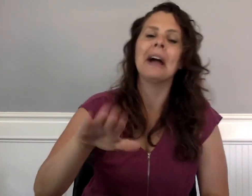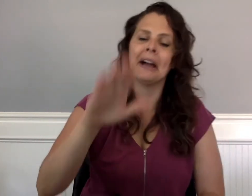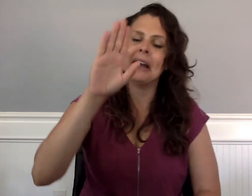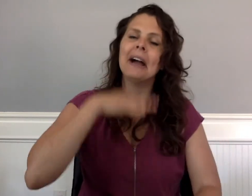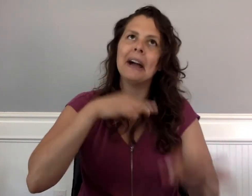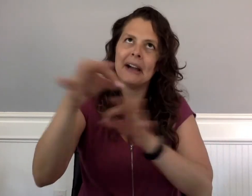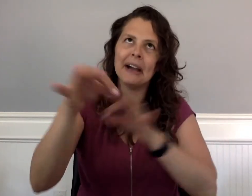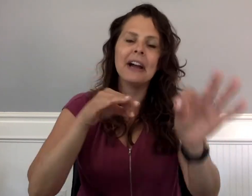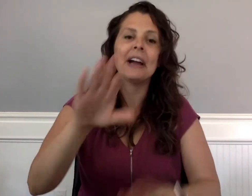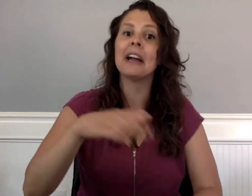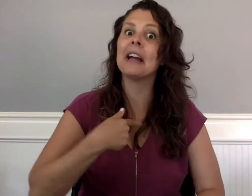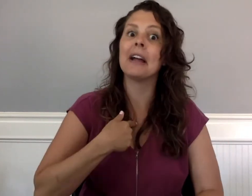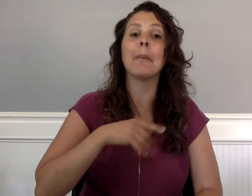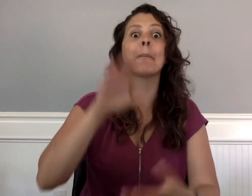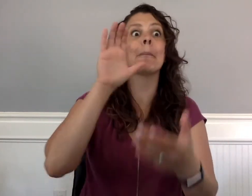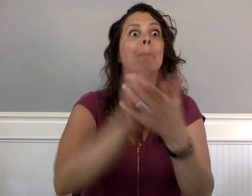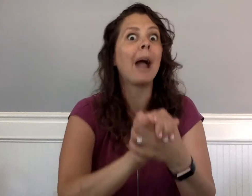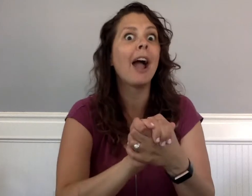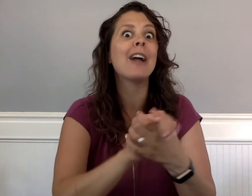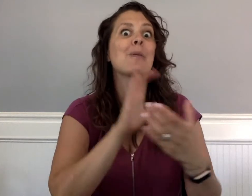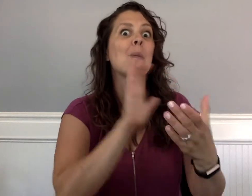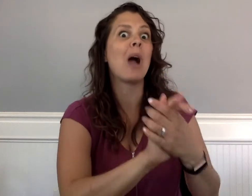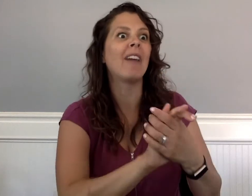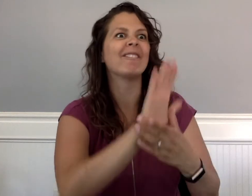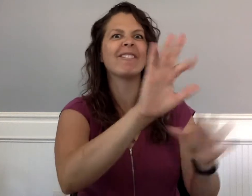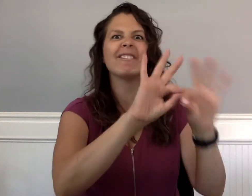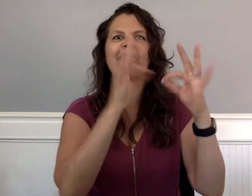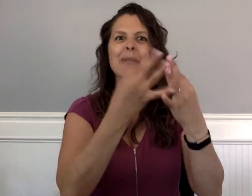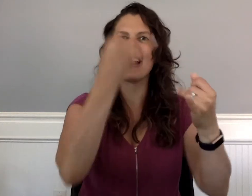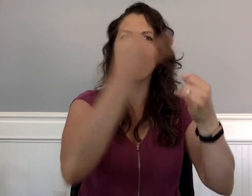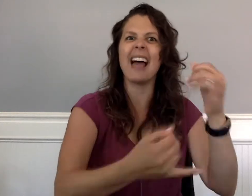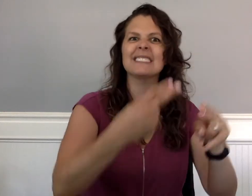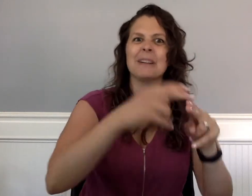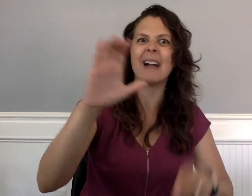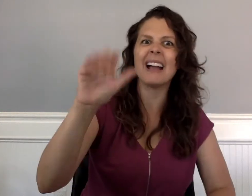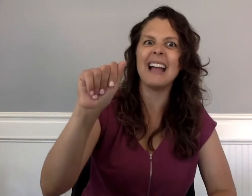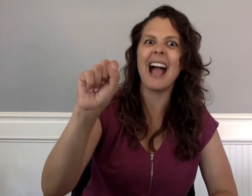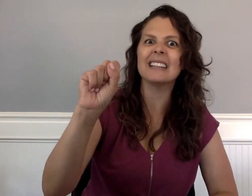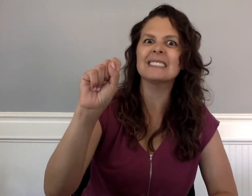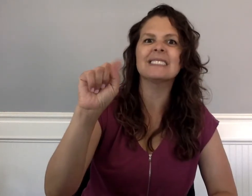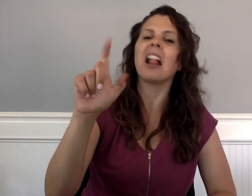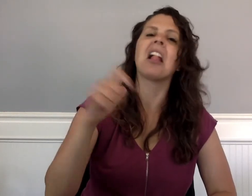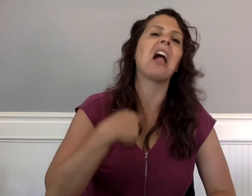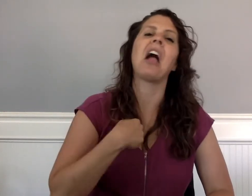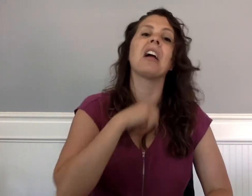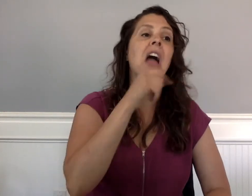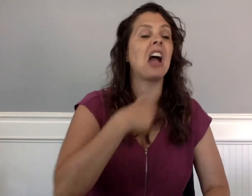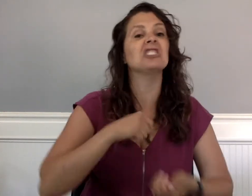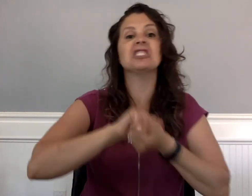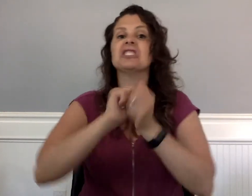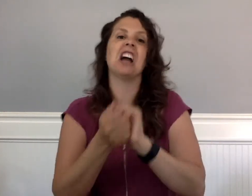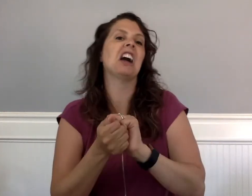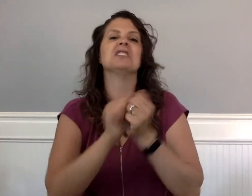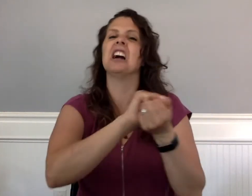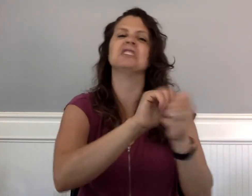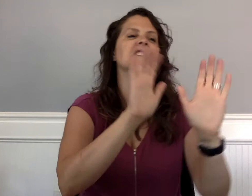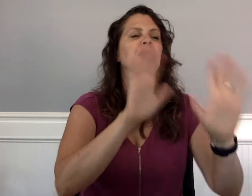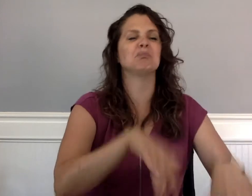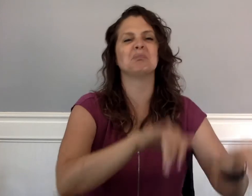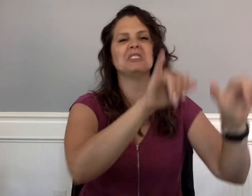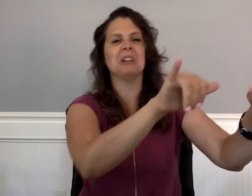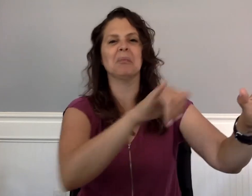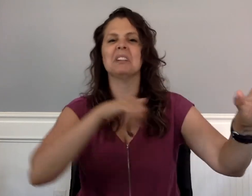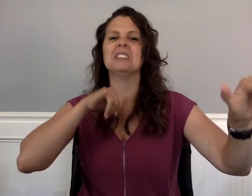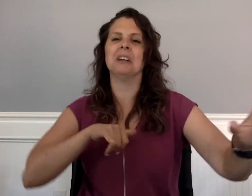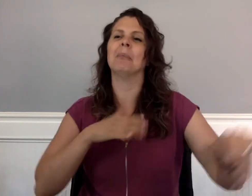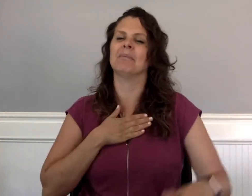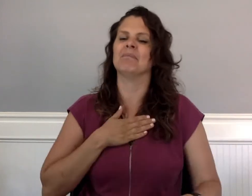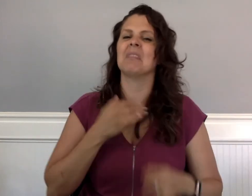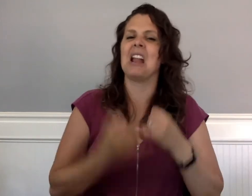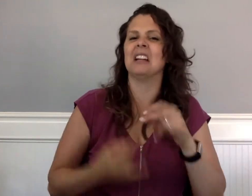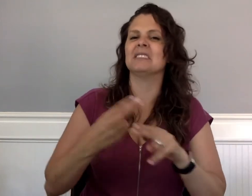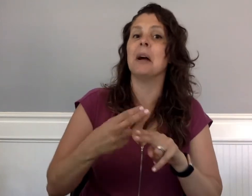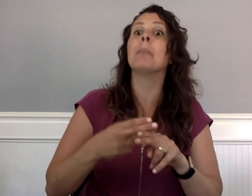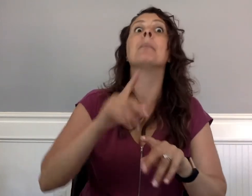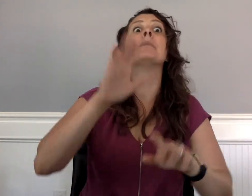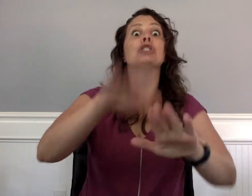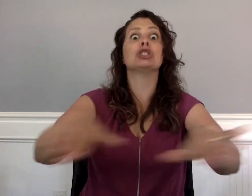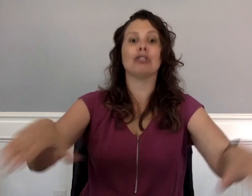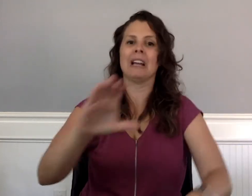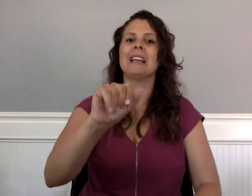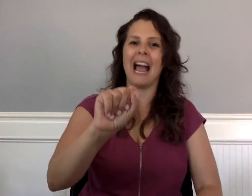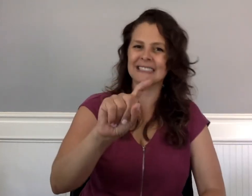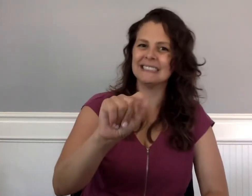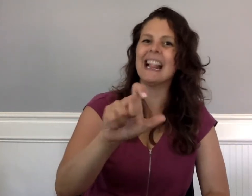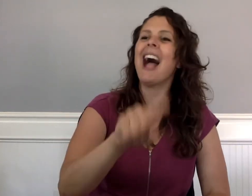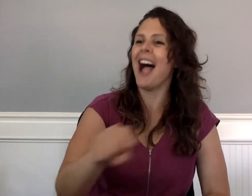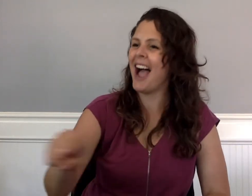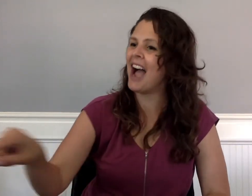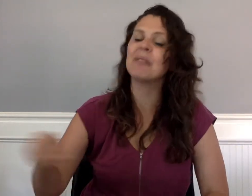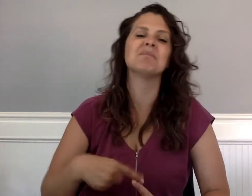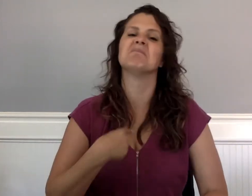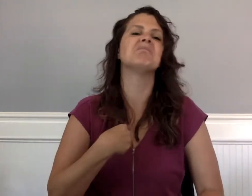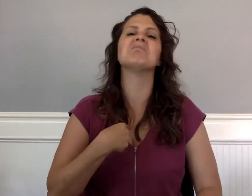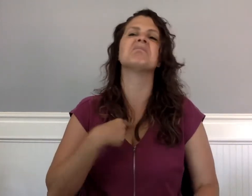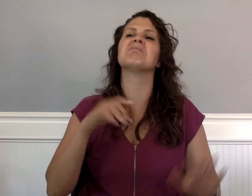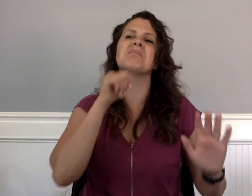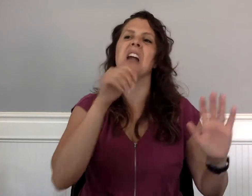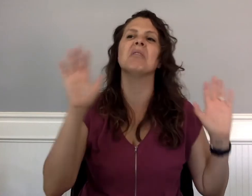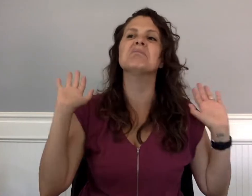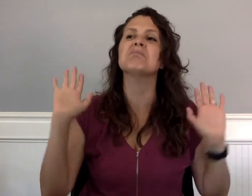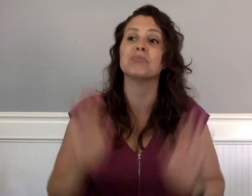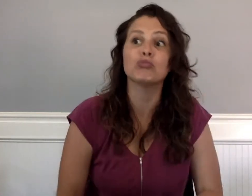I always have to explain to people that I did not take the Castle family name, although my children did.”